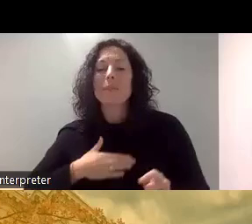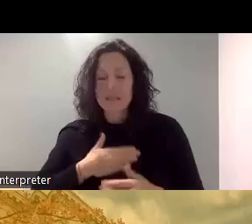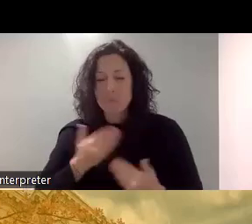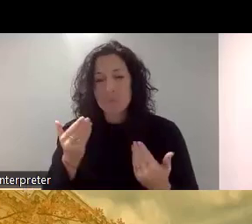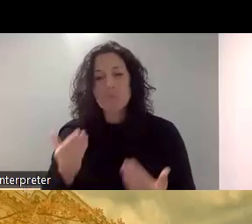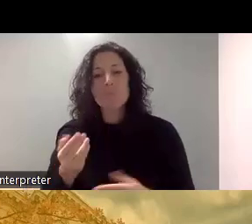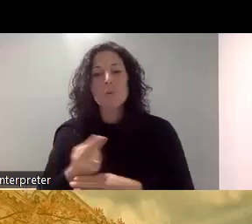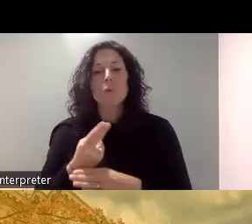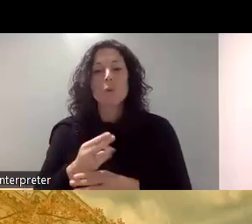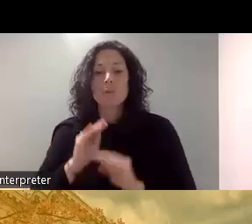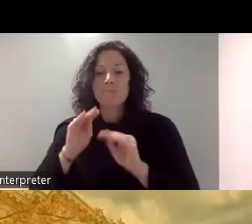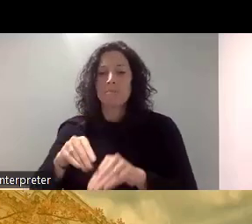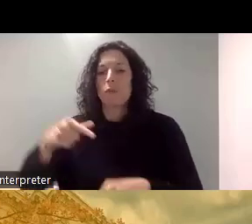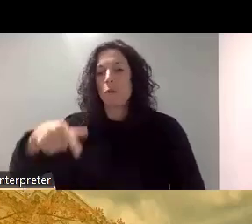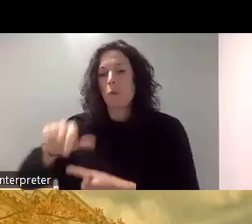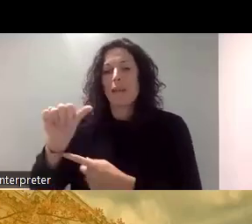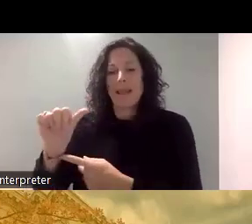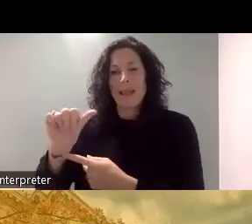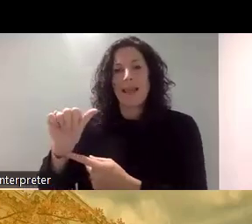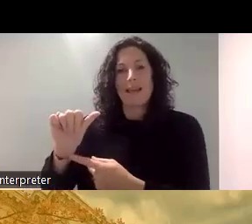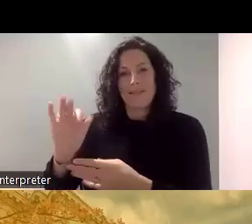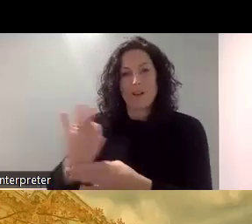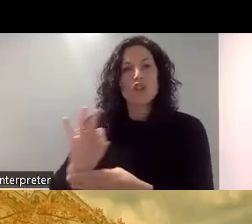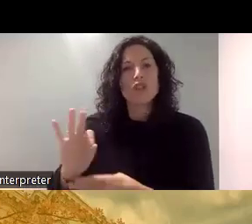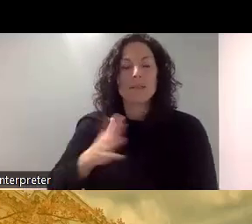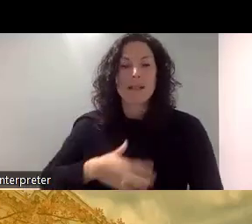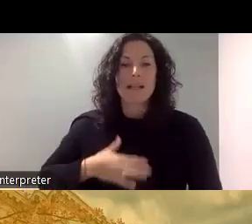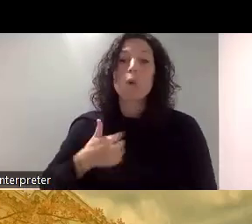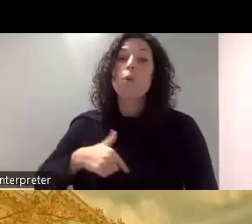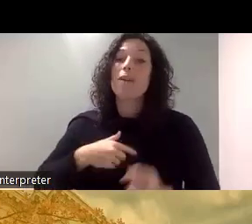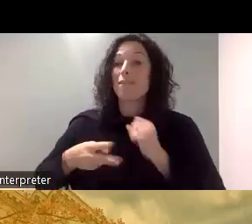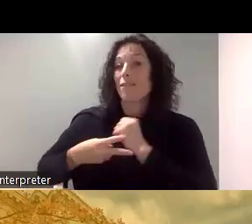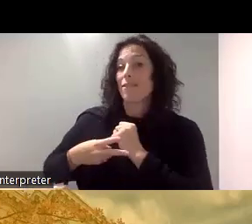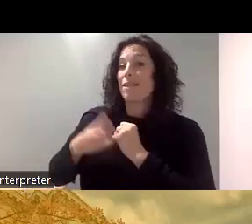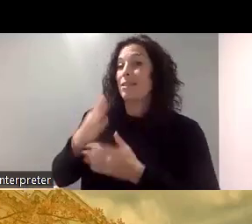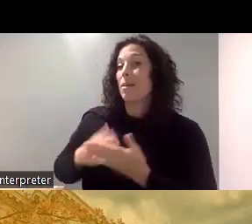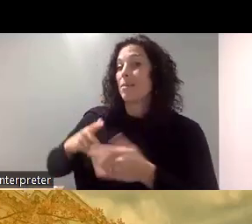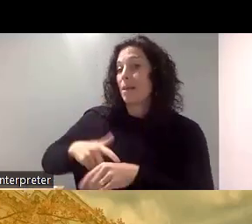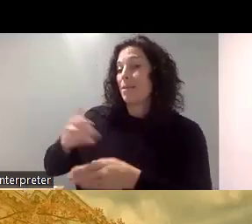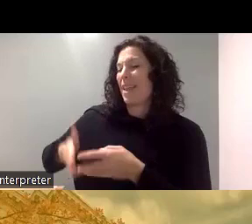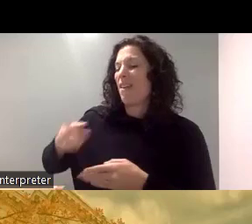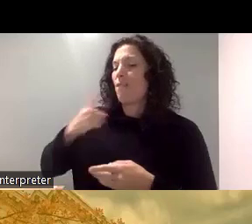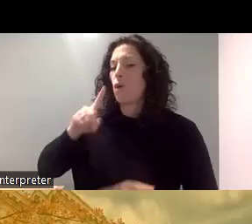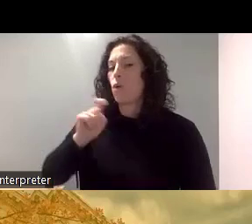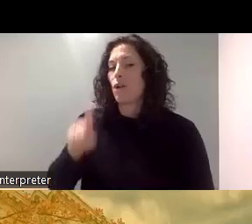and put them in Q and A. We have reserved some time at the end for questions, and we will try very hard